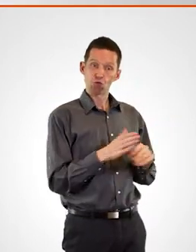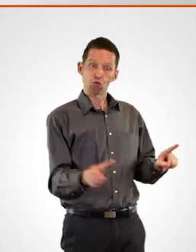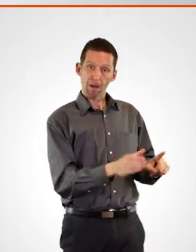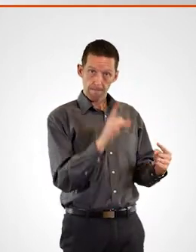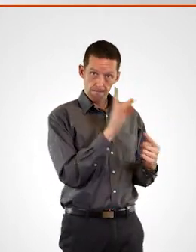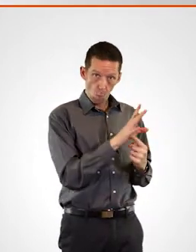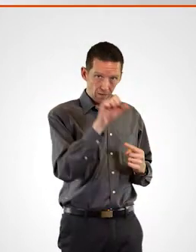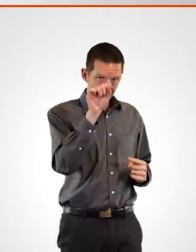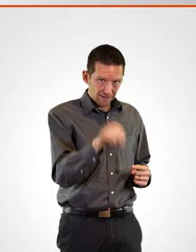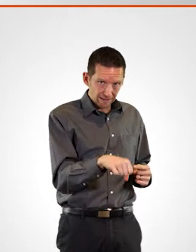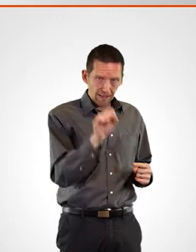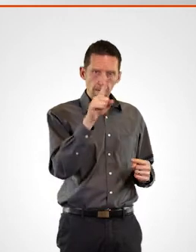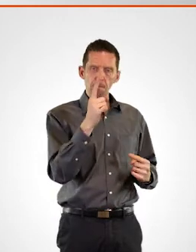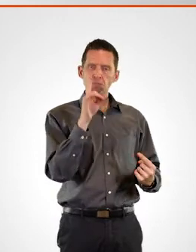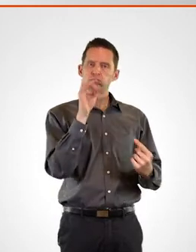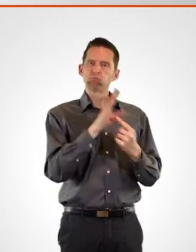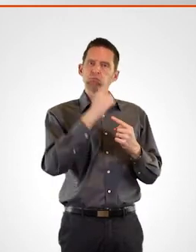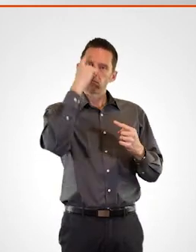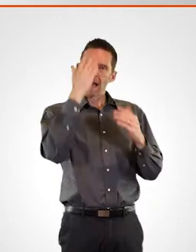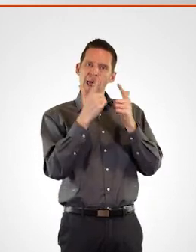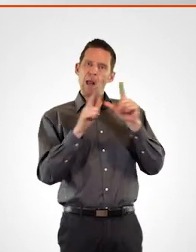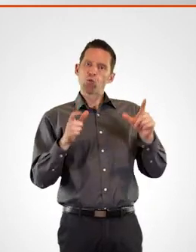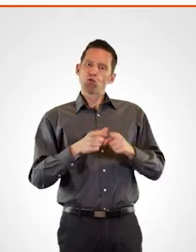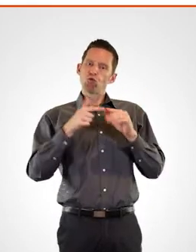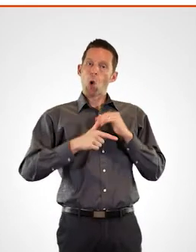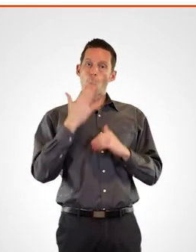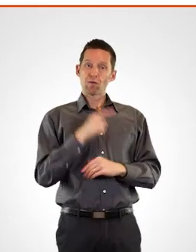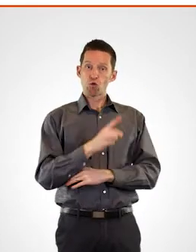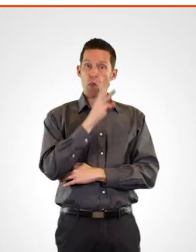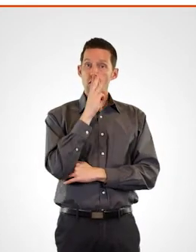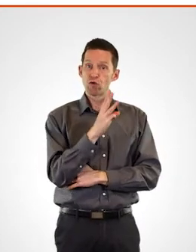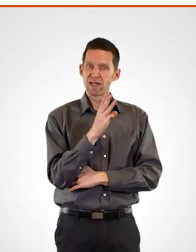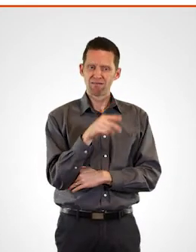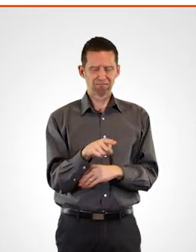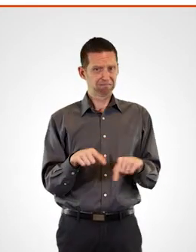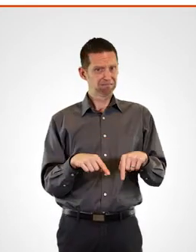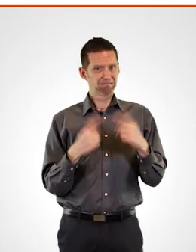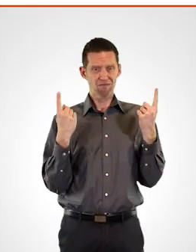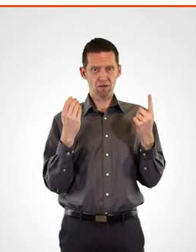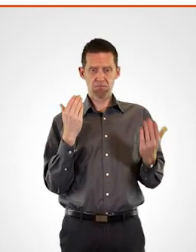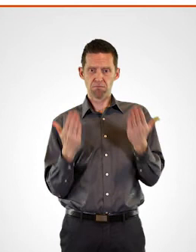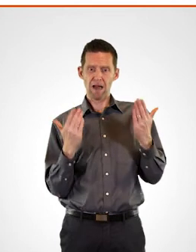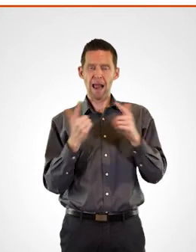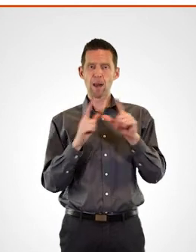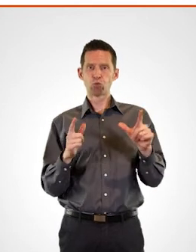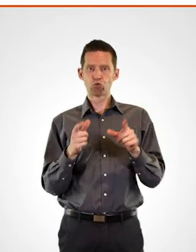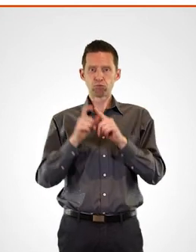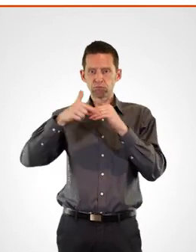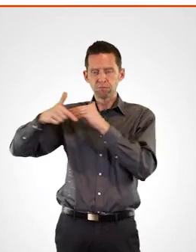but it is imperative to consider that language complexity at the age of 3 is very different than language complexity at school age.